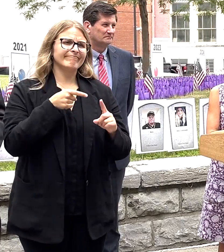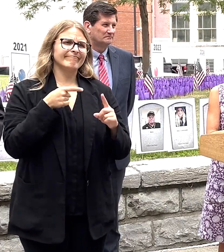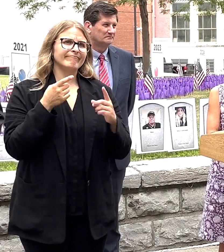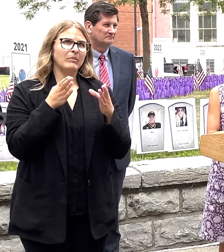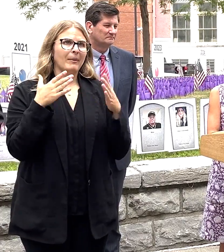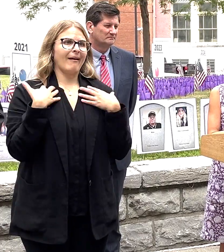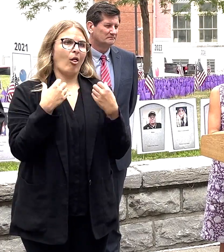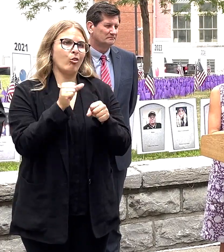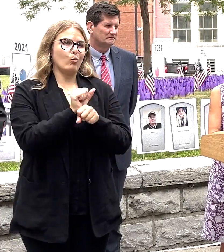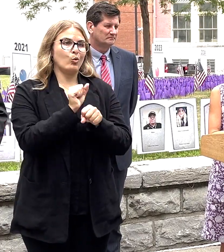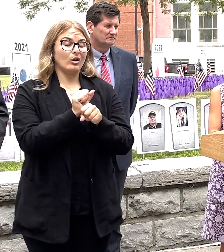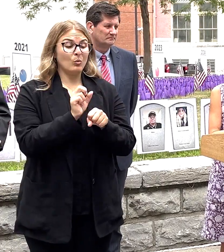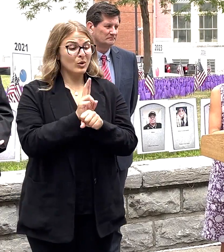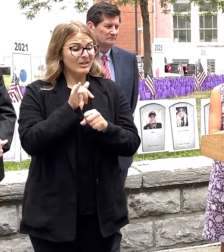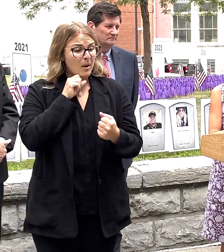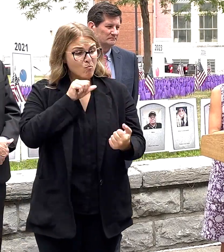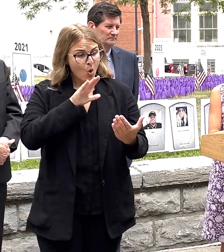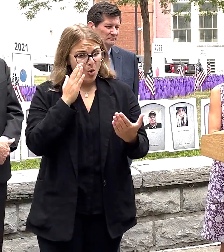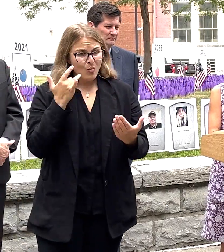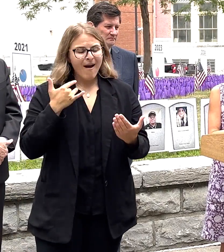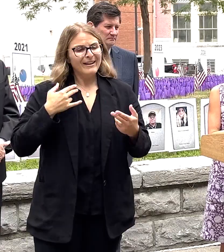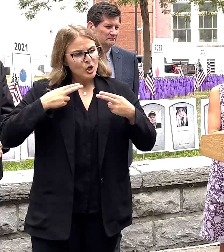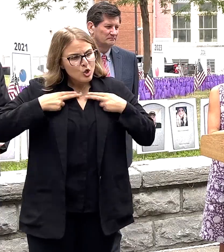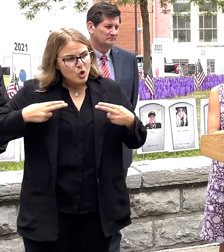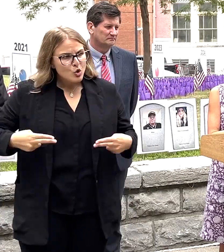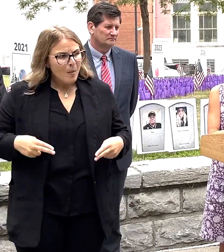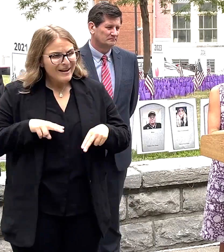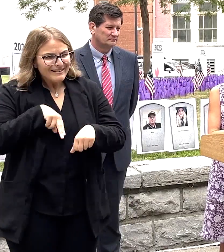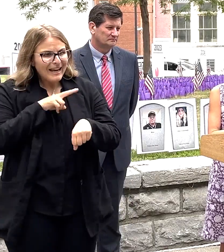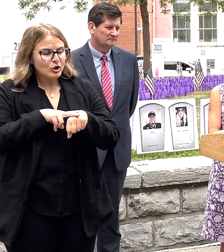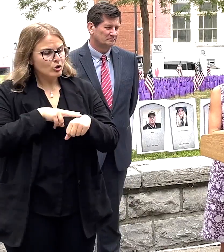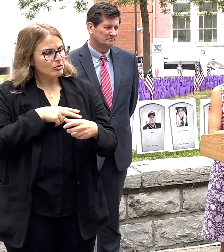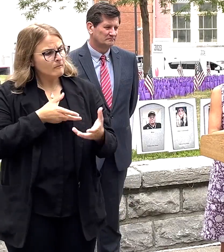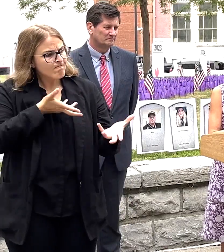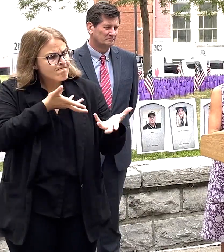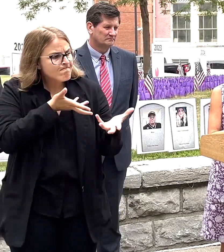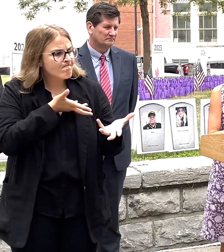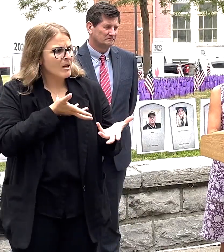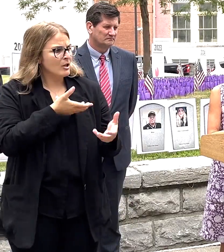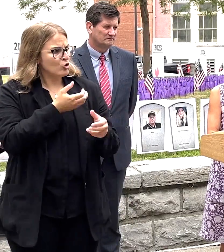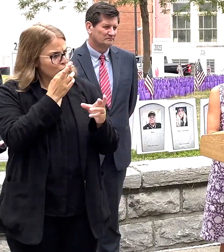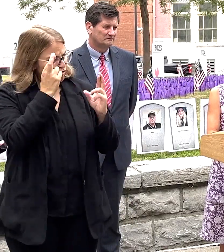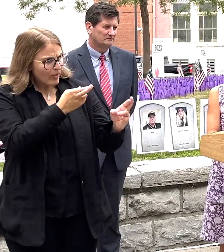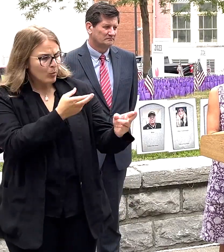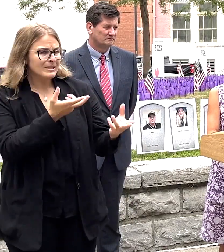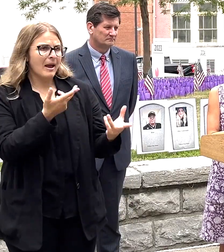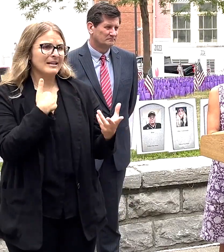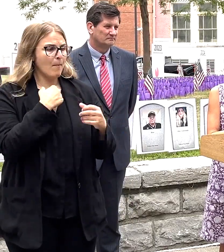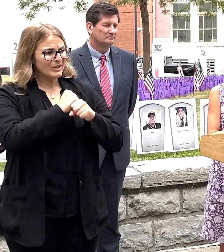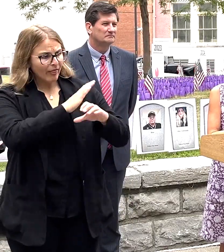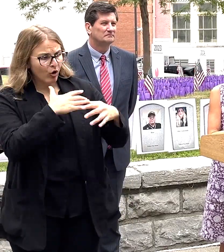not just because it's basic humanity, to treat people with dignity and preserve their health and safety however we can.